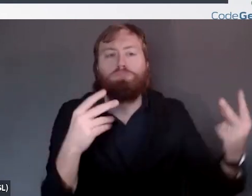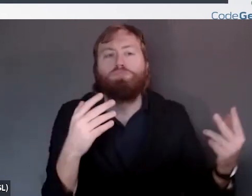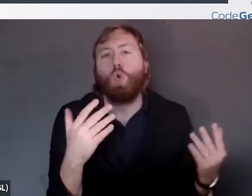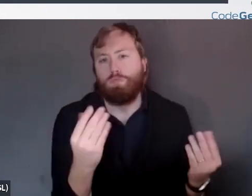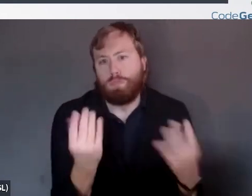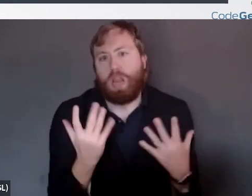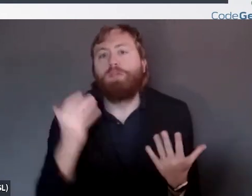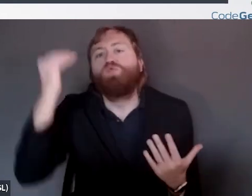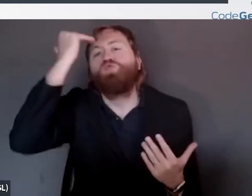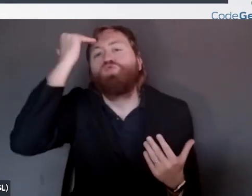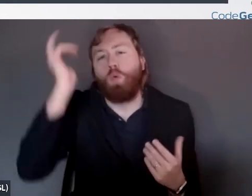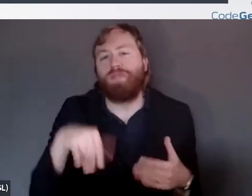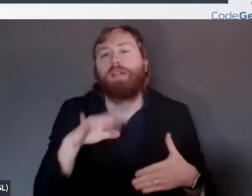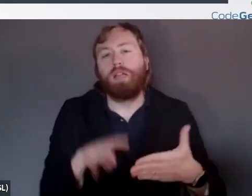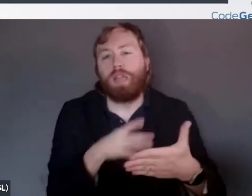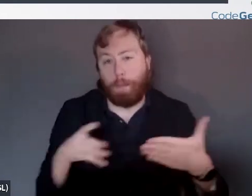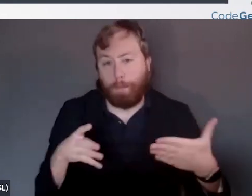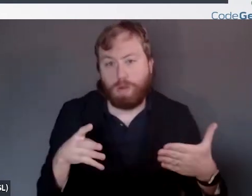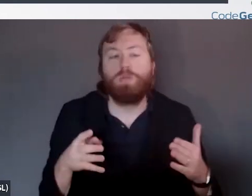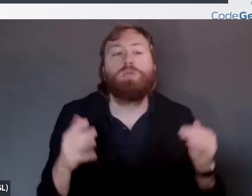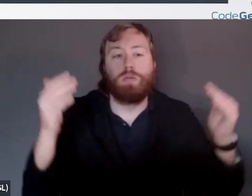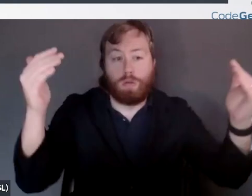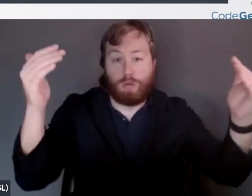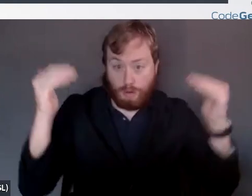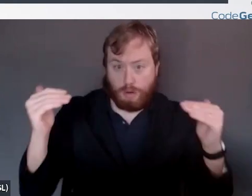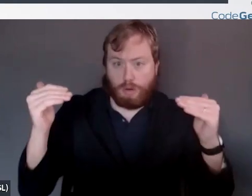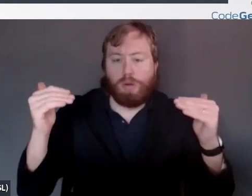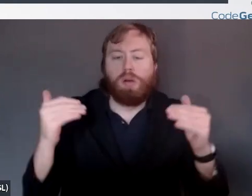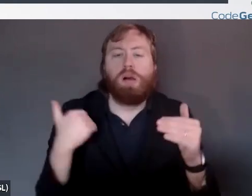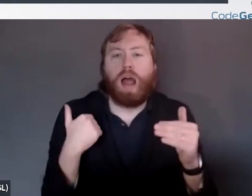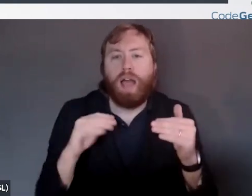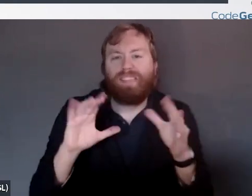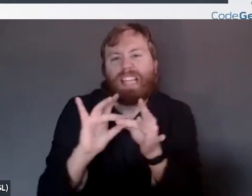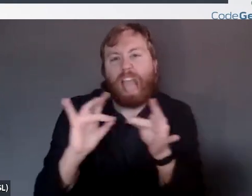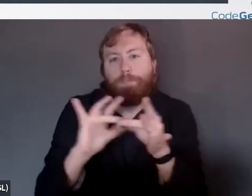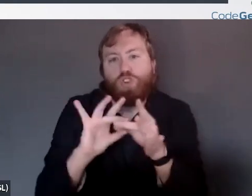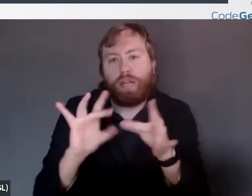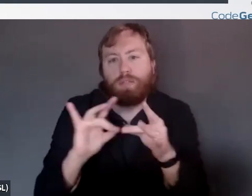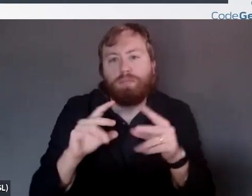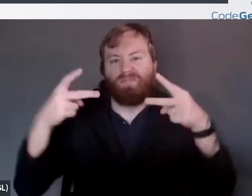The first thing at the top there is a caption. I've got a caption tag inside of the angled brackets,